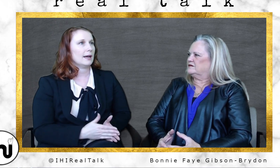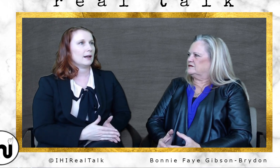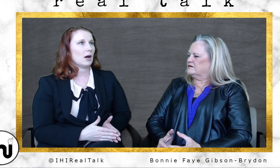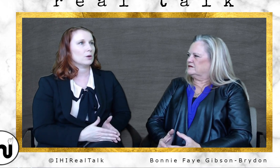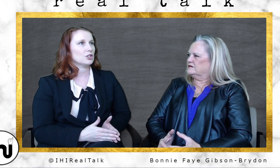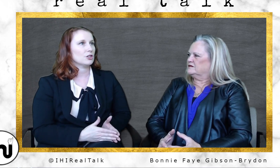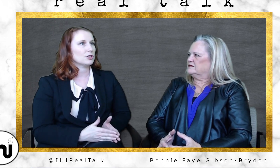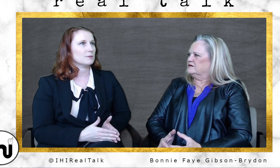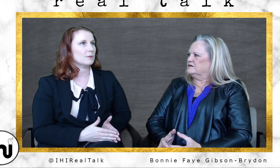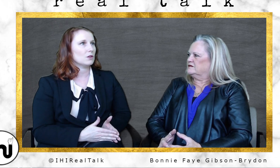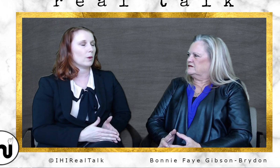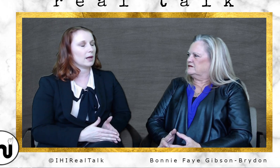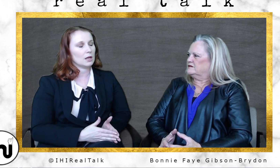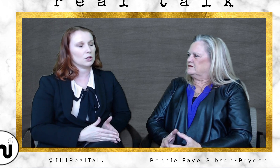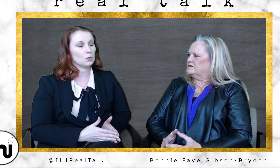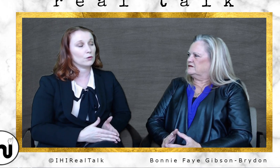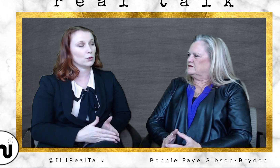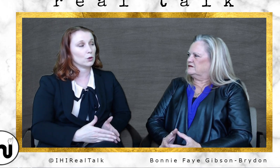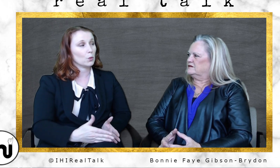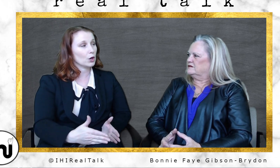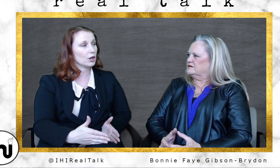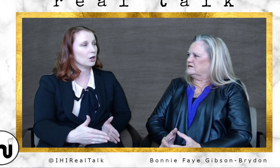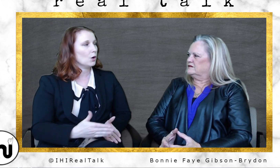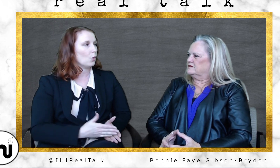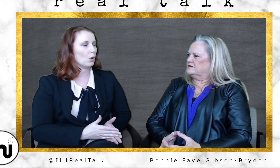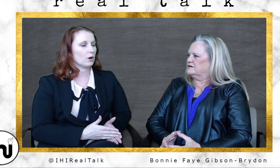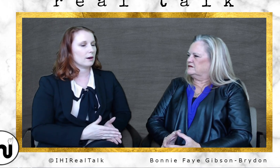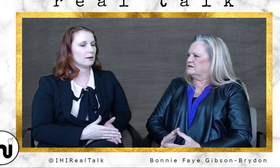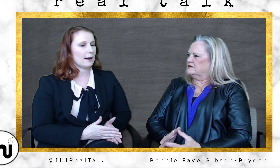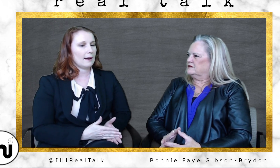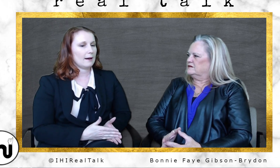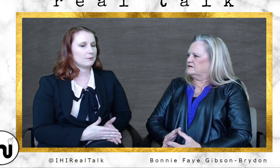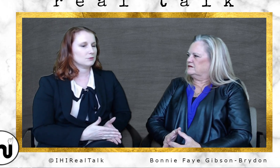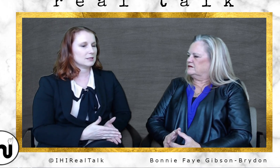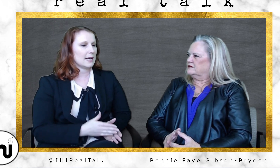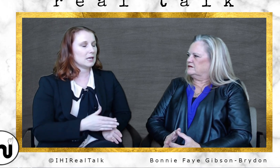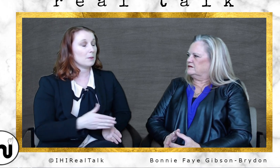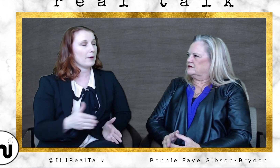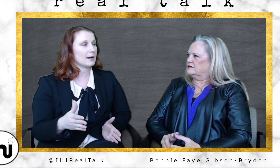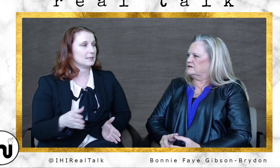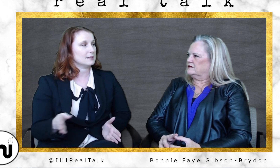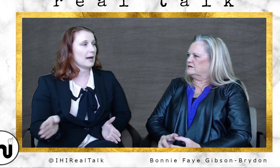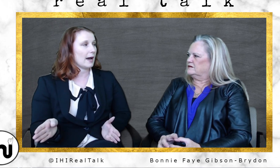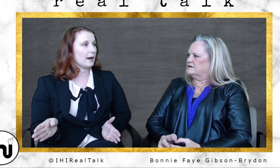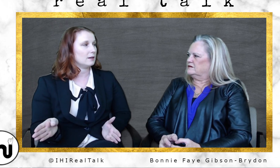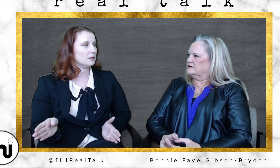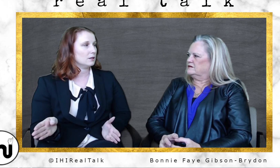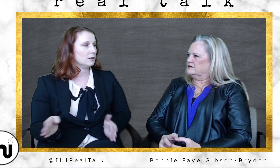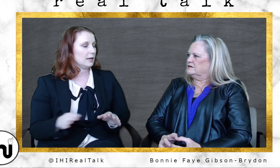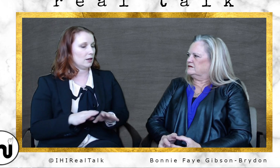And how it changes maybe the way you view your work? Or just any impacts it's had in other